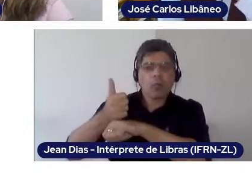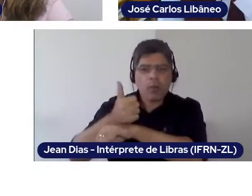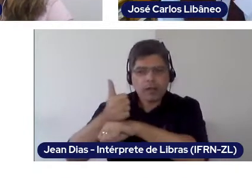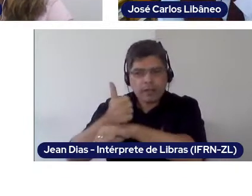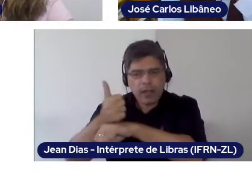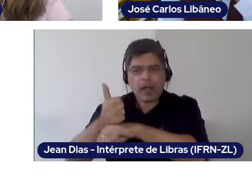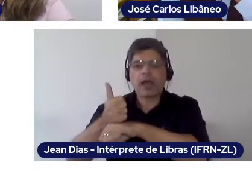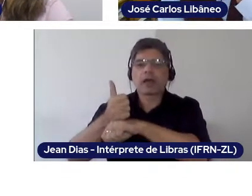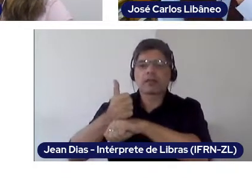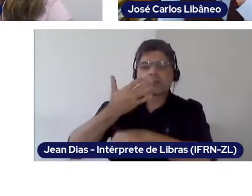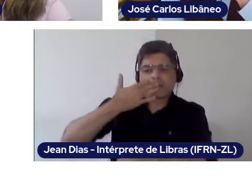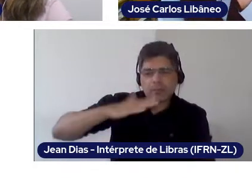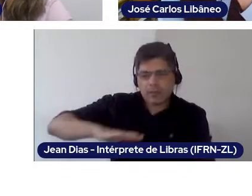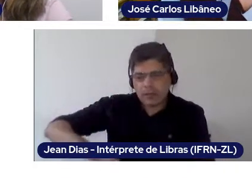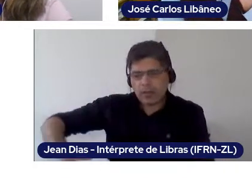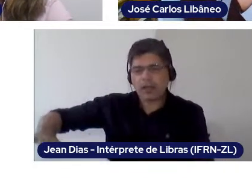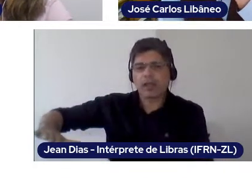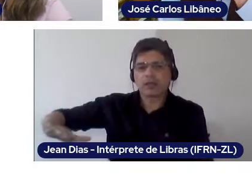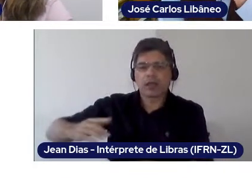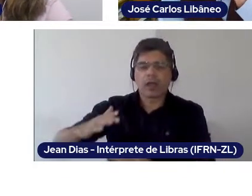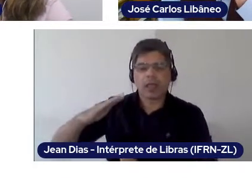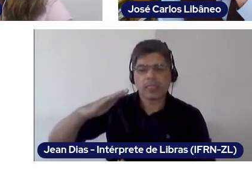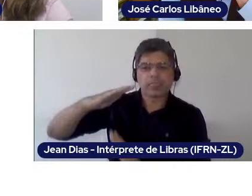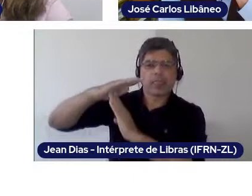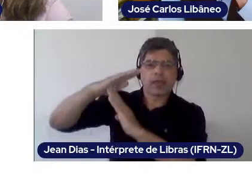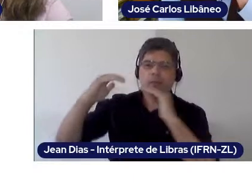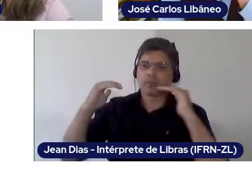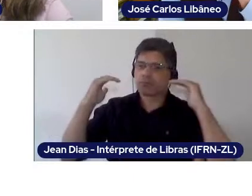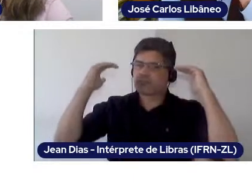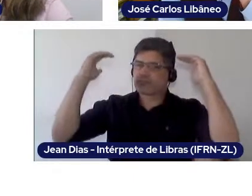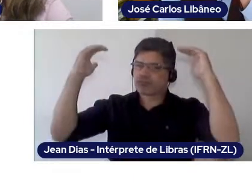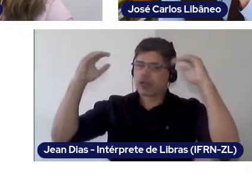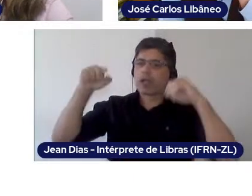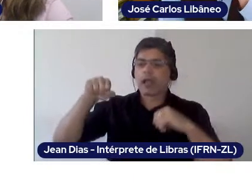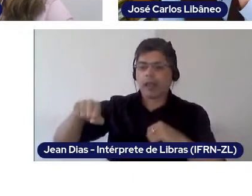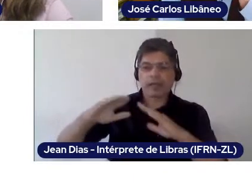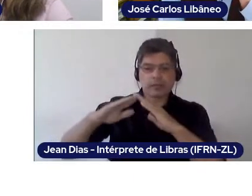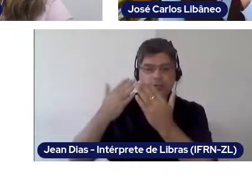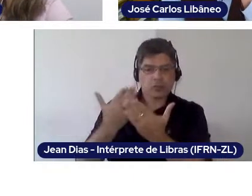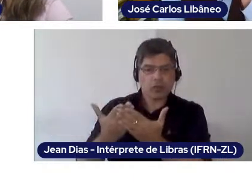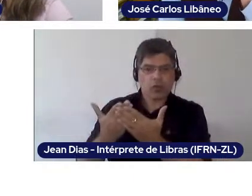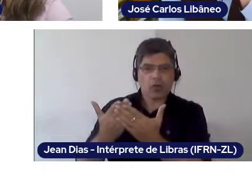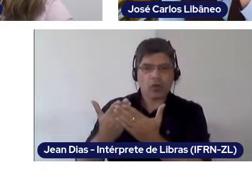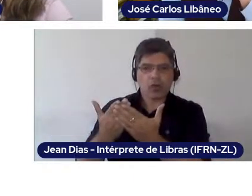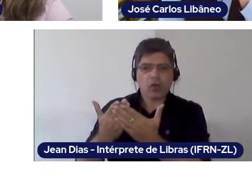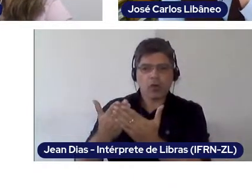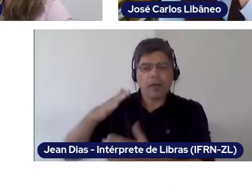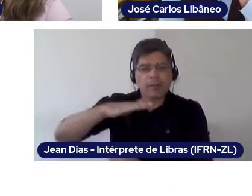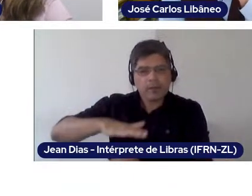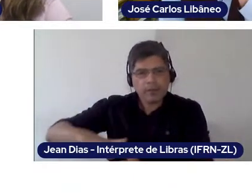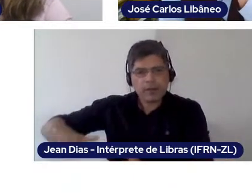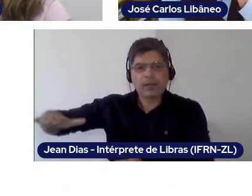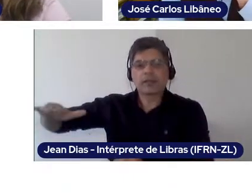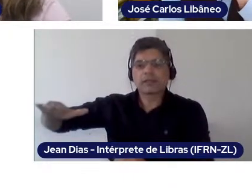A school that, in case of basic education, that will have well-paid teachers, with career policies, an adequate number of students by classroom,